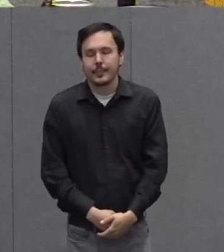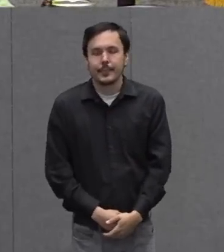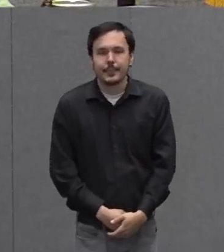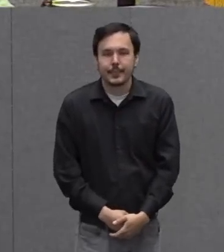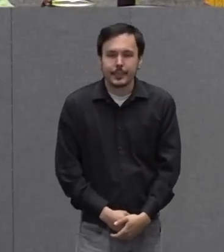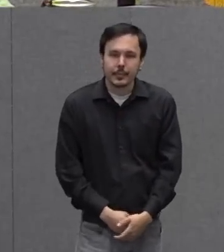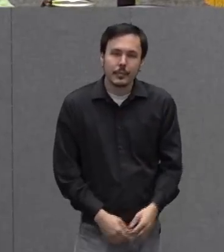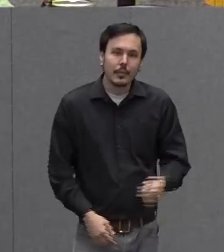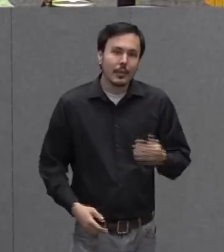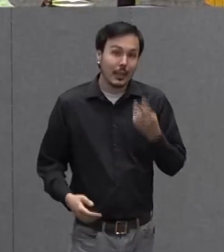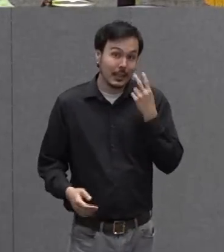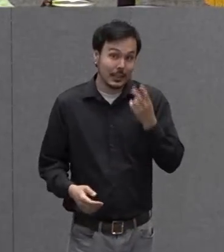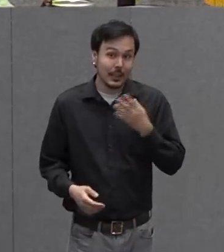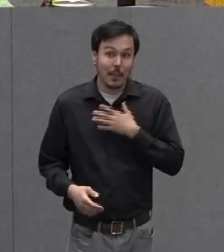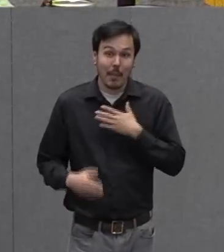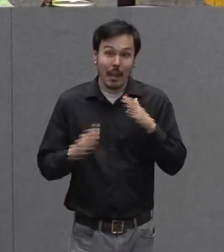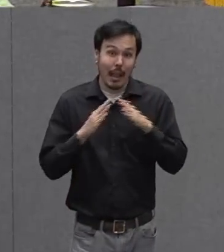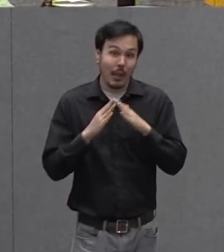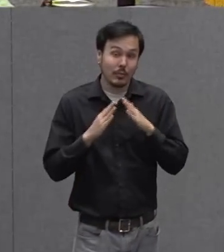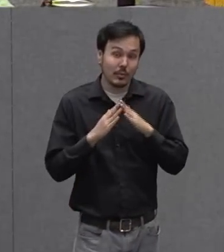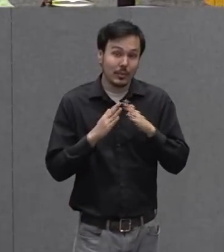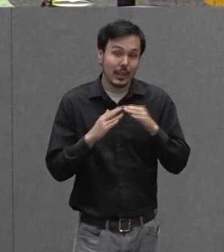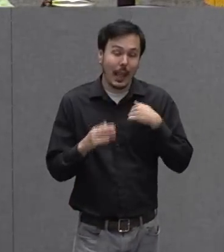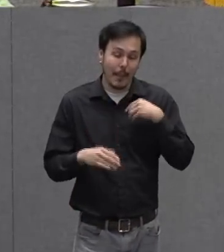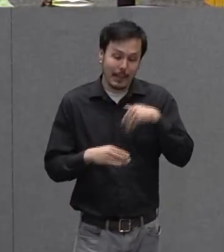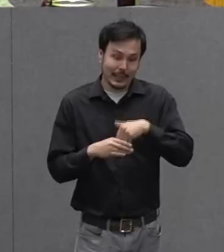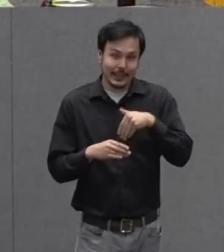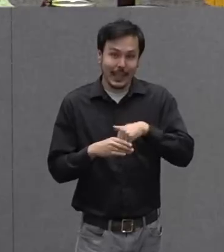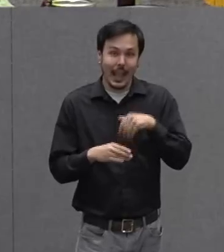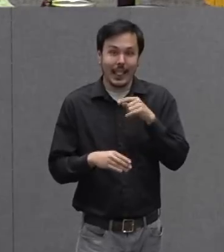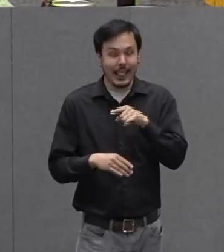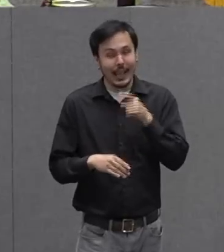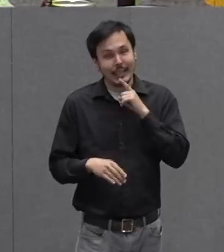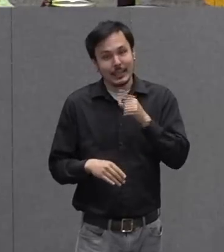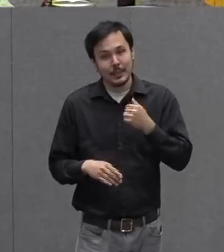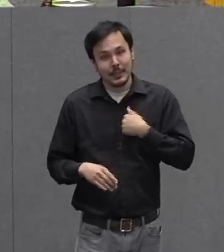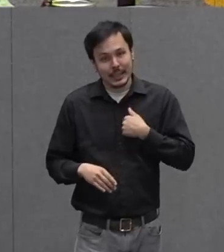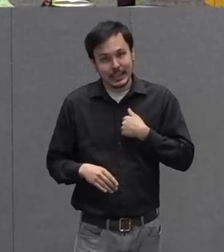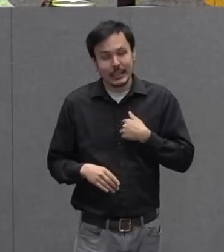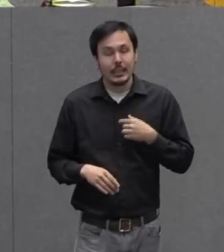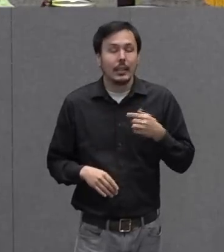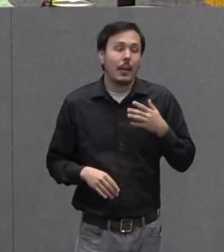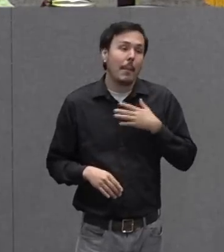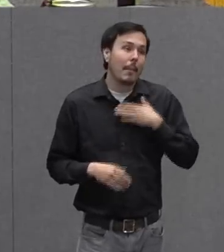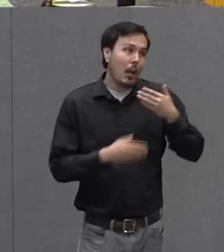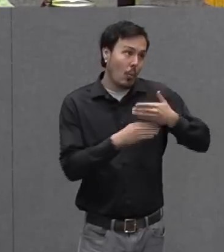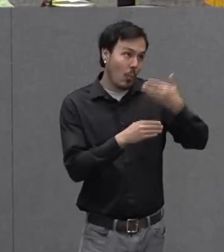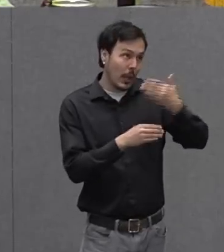Here I am in my house. That's me. And here's a window that I see.